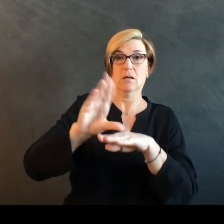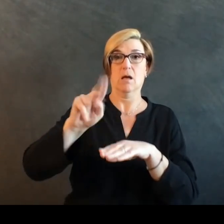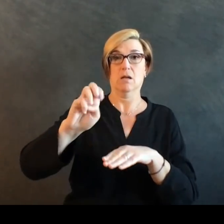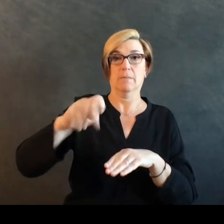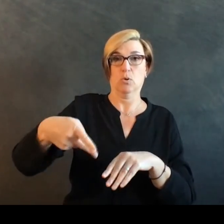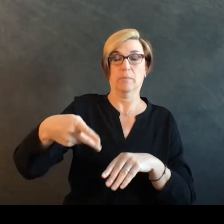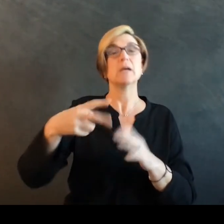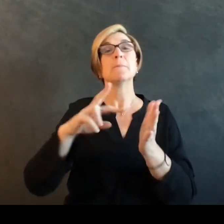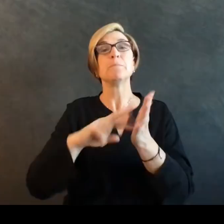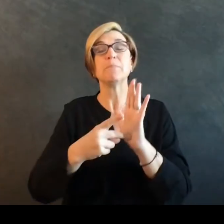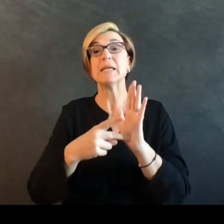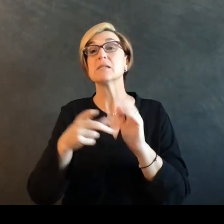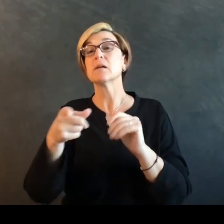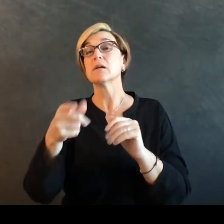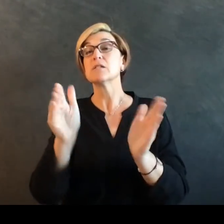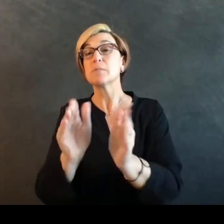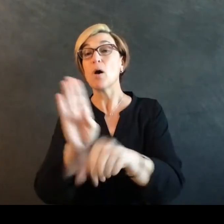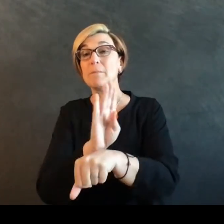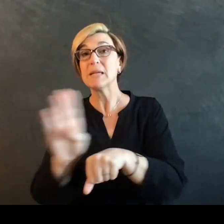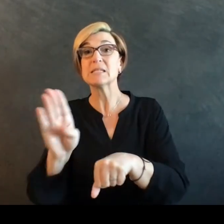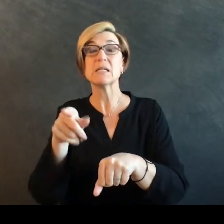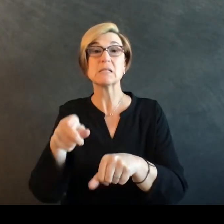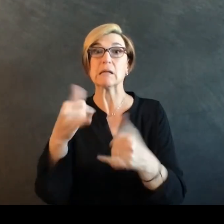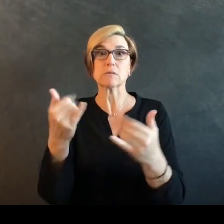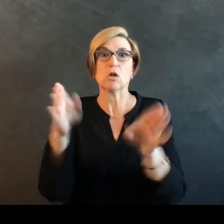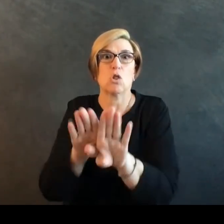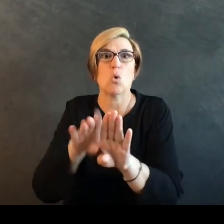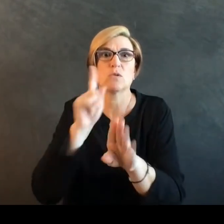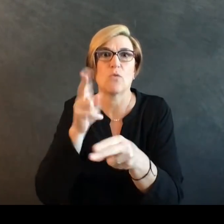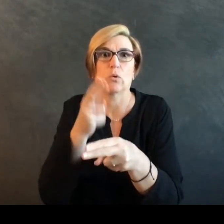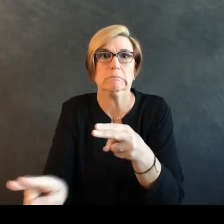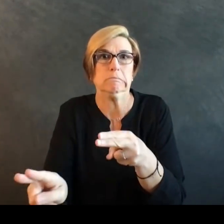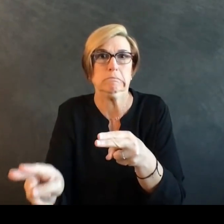short period of time again we're working with the states unenhanced unemployment